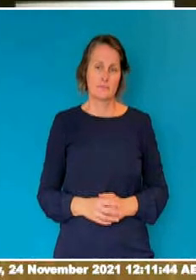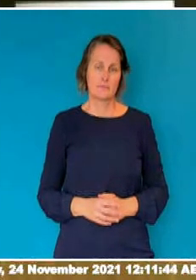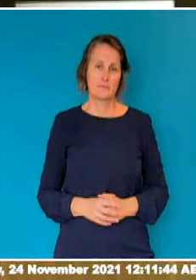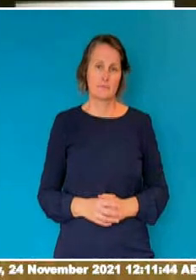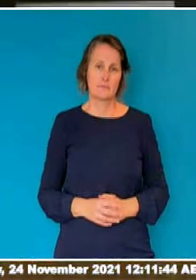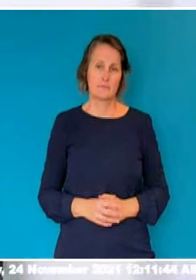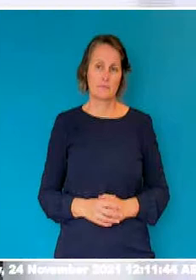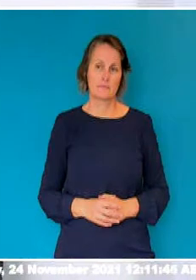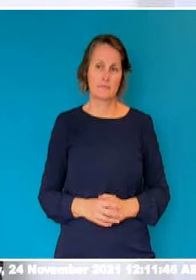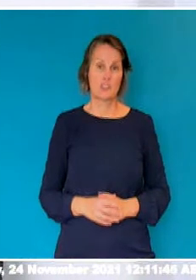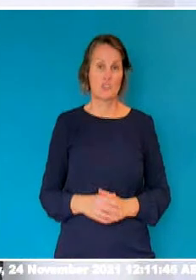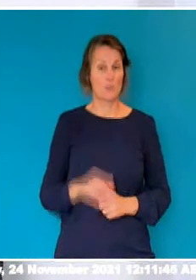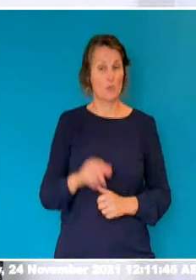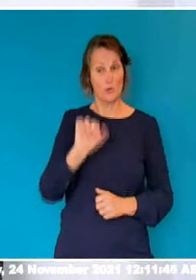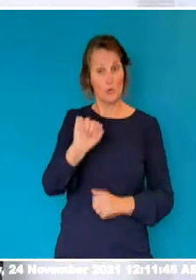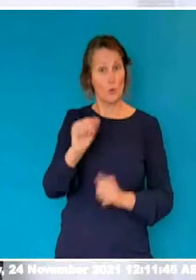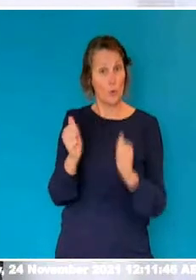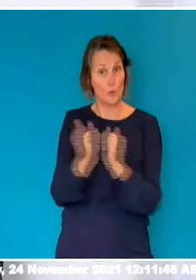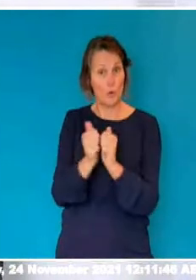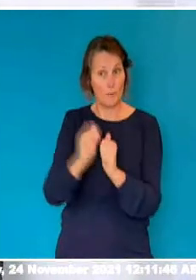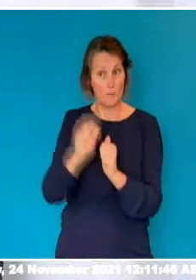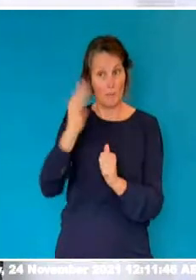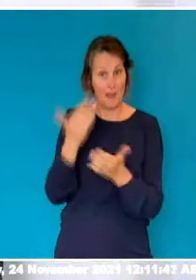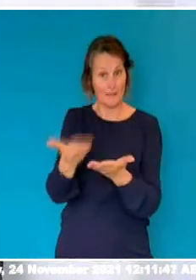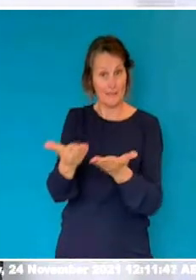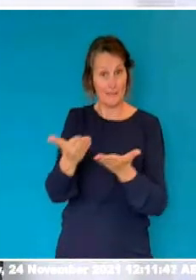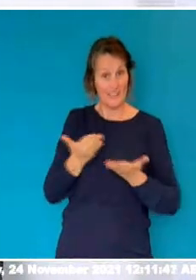documents you've provided? Yes, it does.